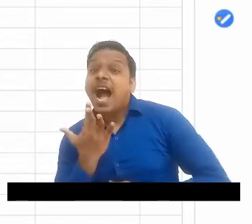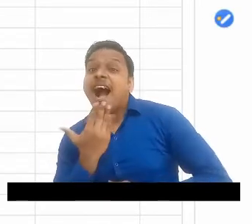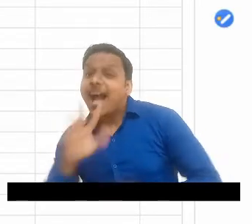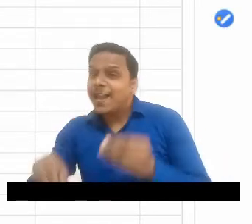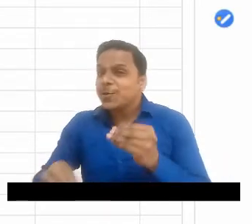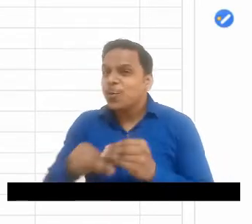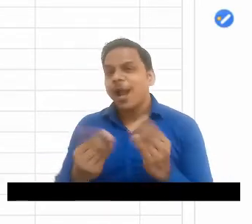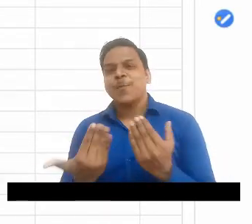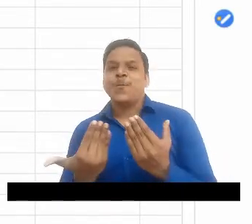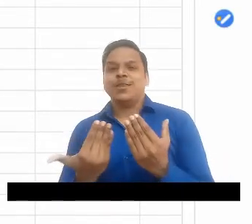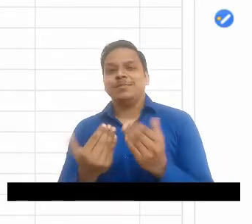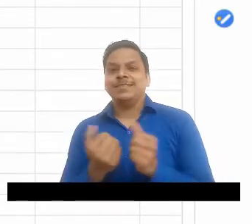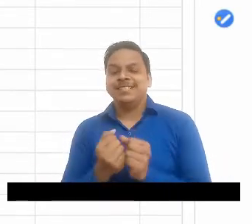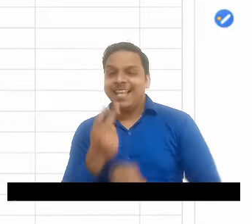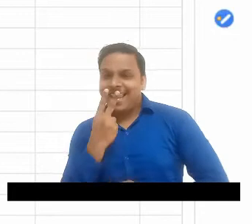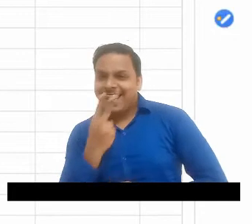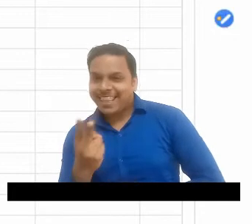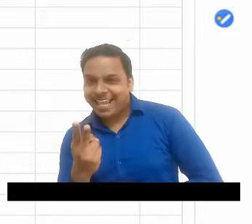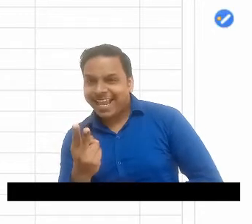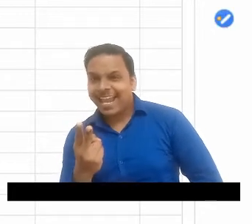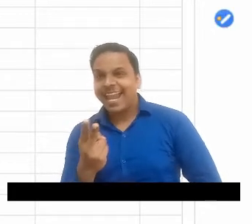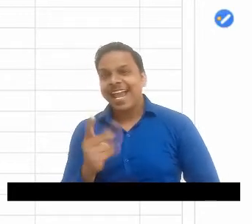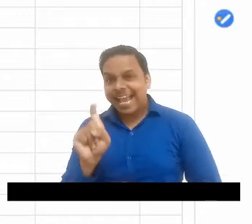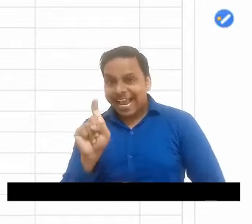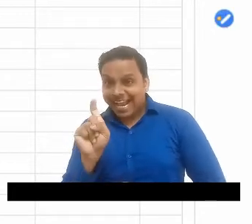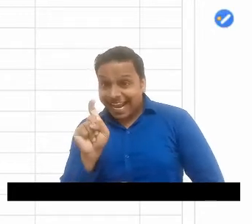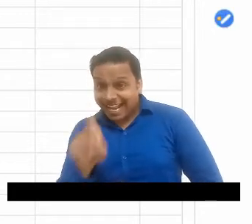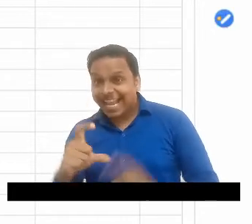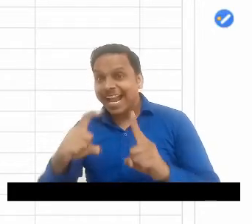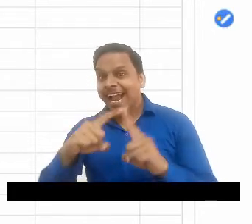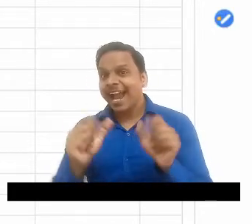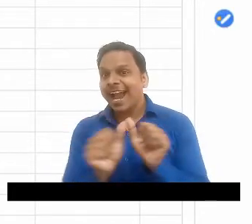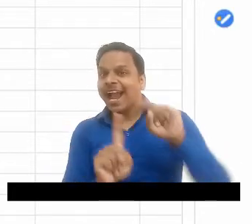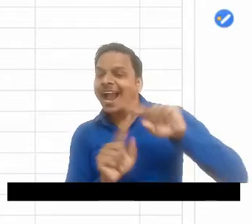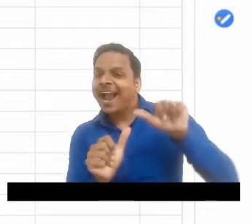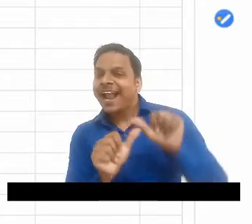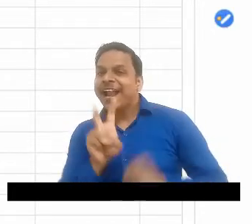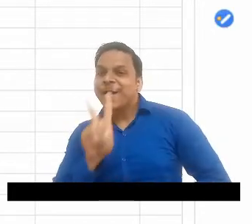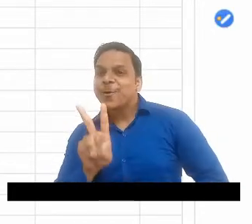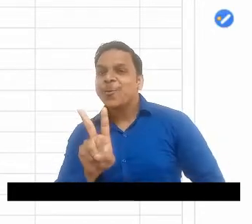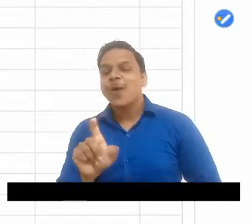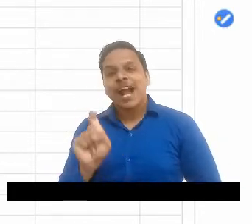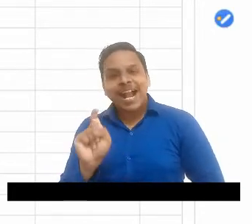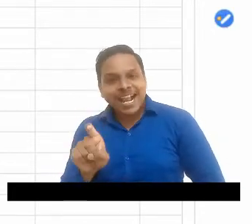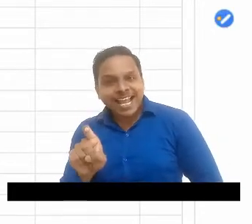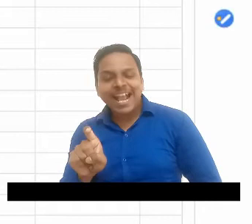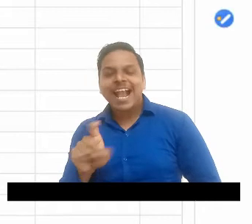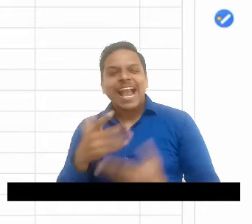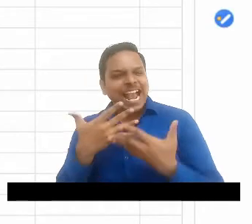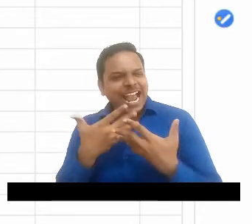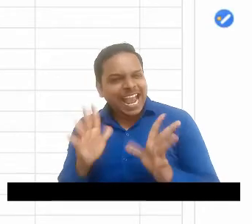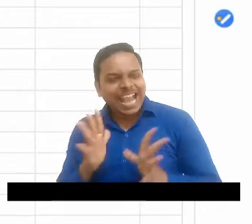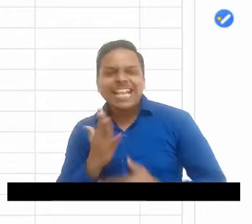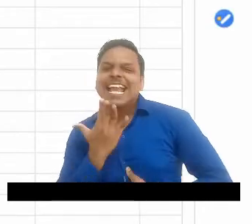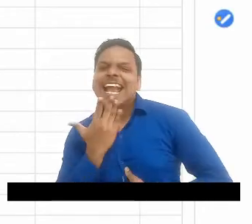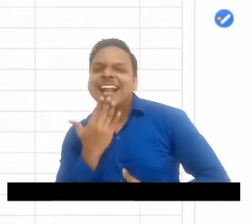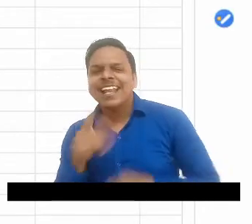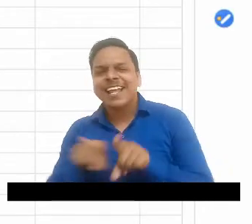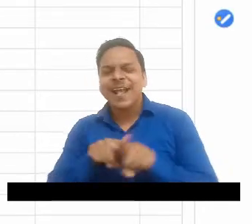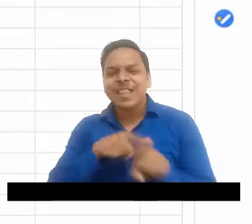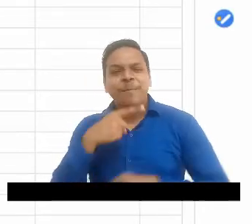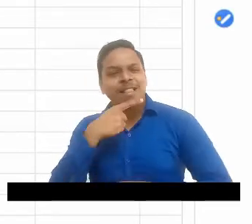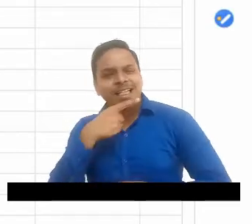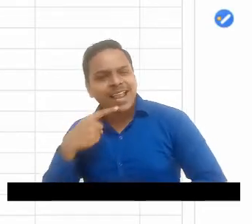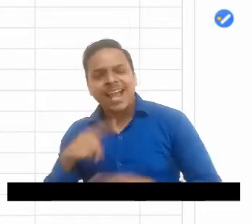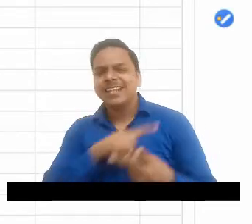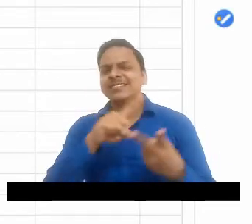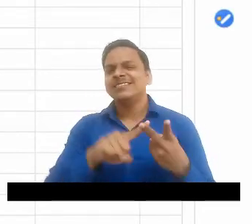of these sheets. Data2 as red, Data as Green.